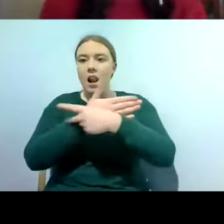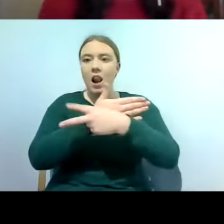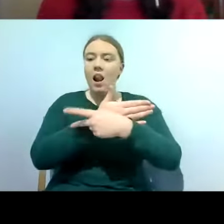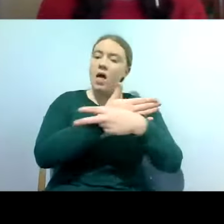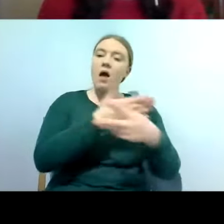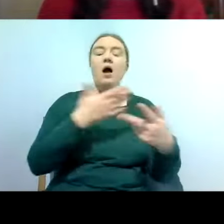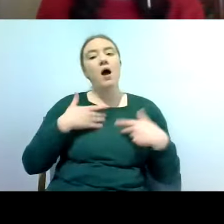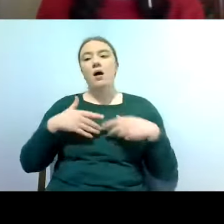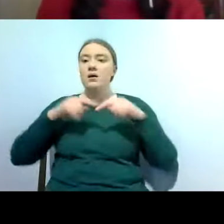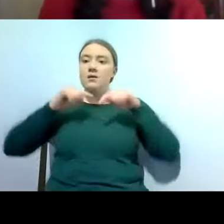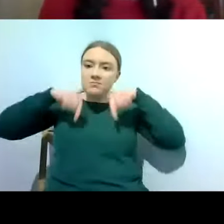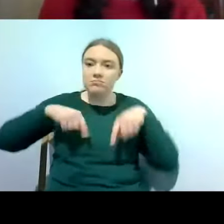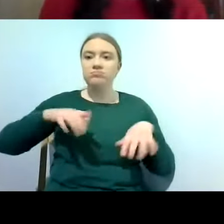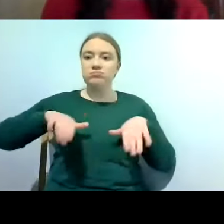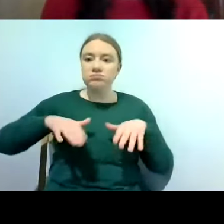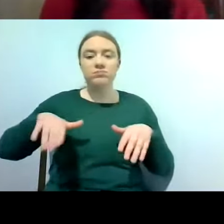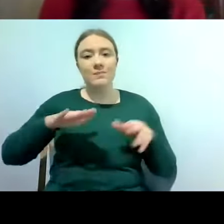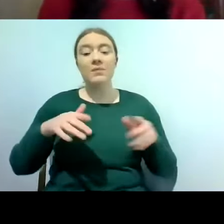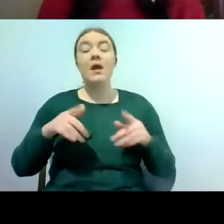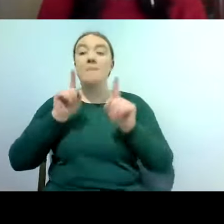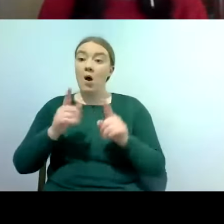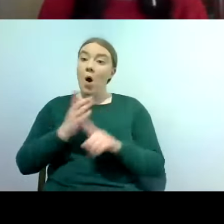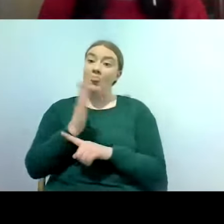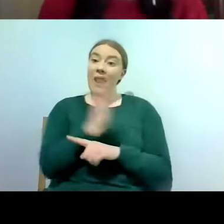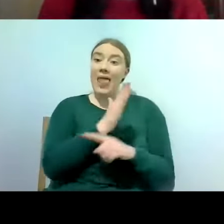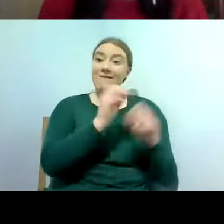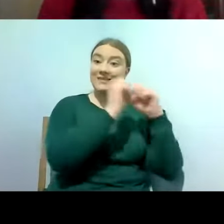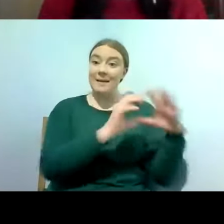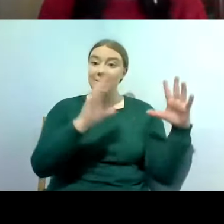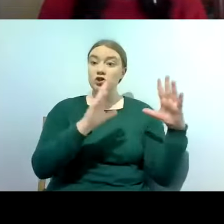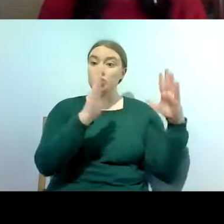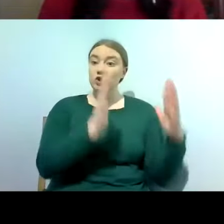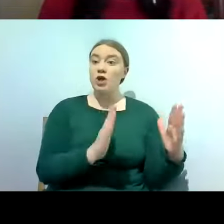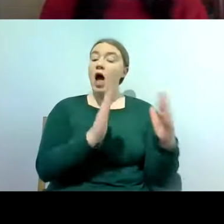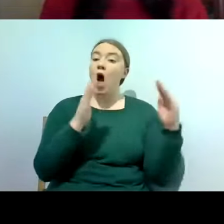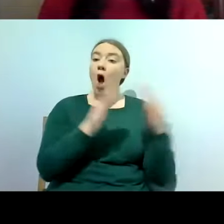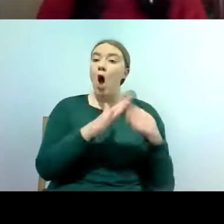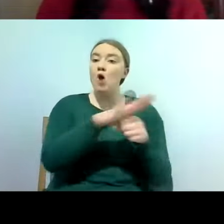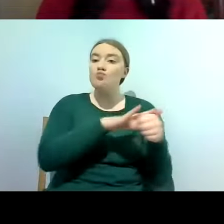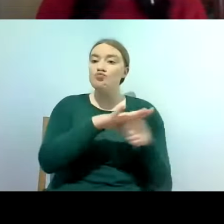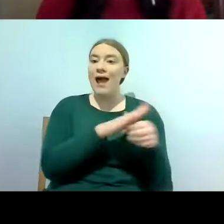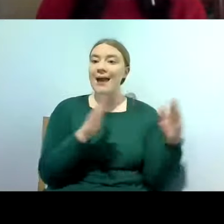but on the left is the home range and we found that even though it was very variable